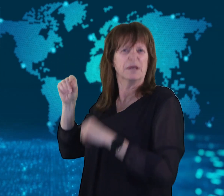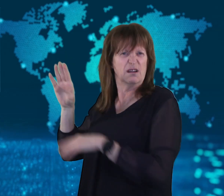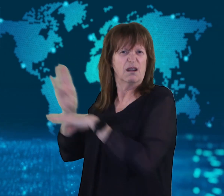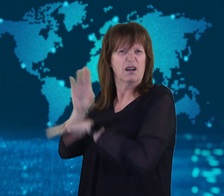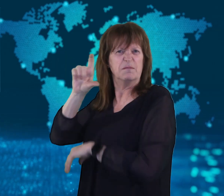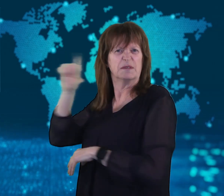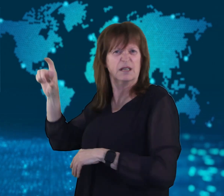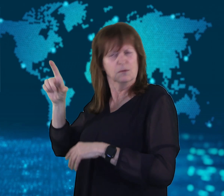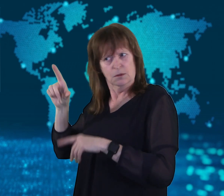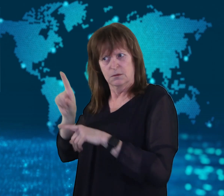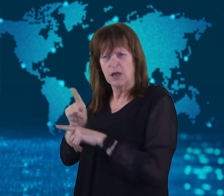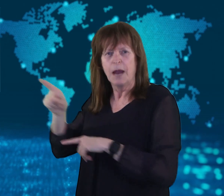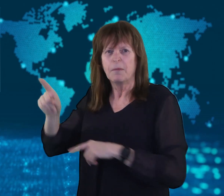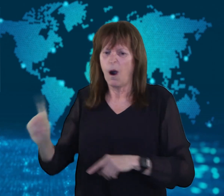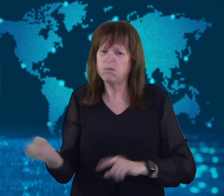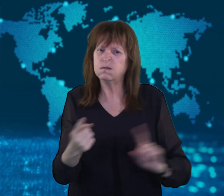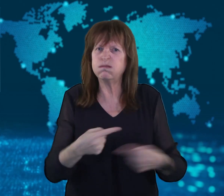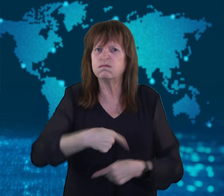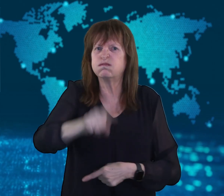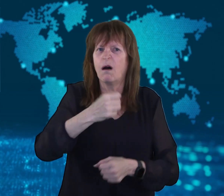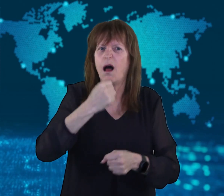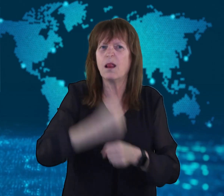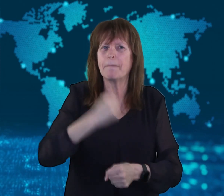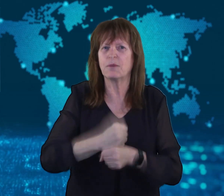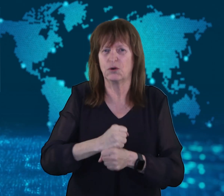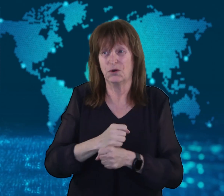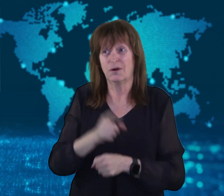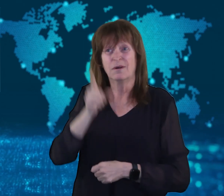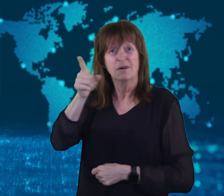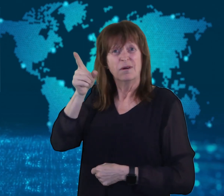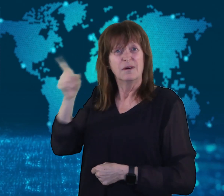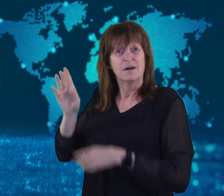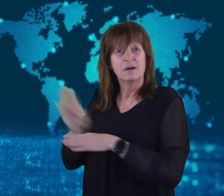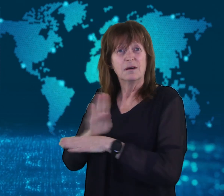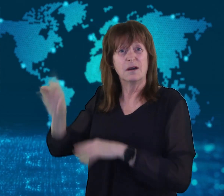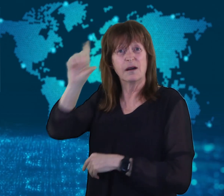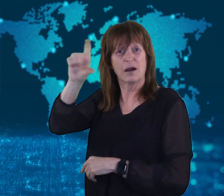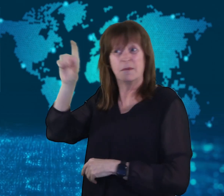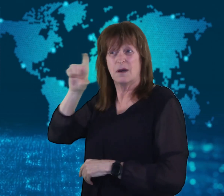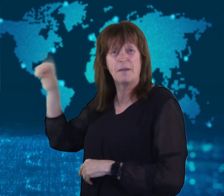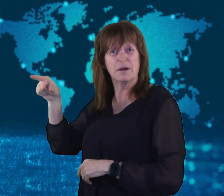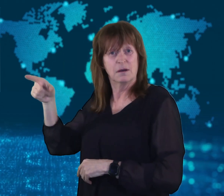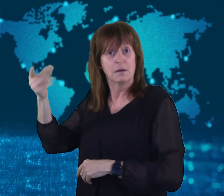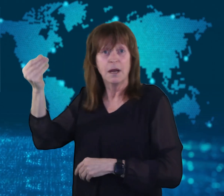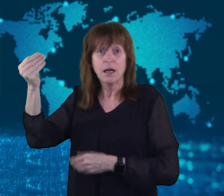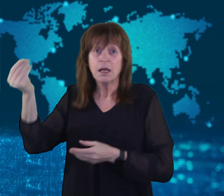and Mitsubishi - Japanese companies - for being forced into labor,